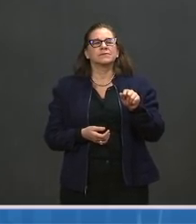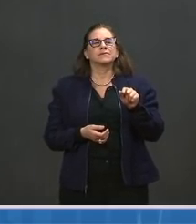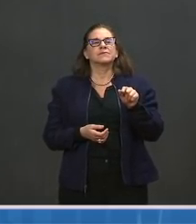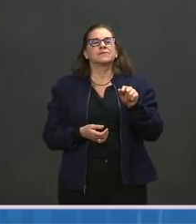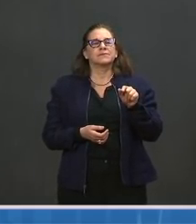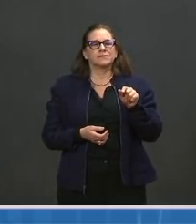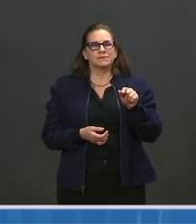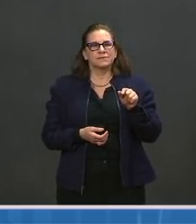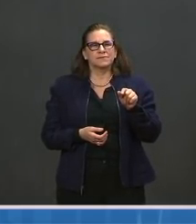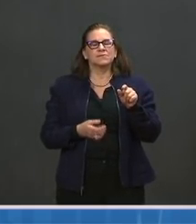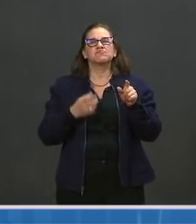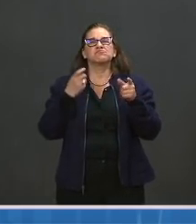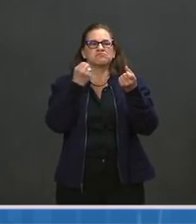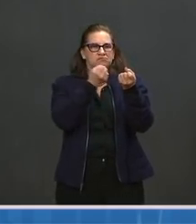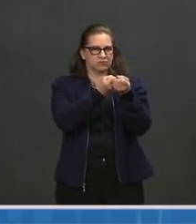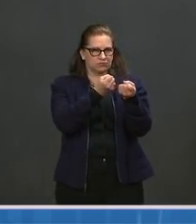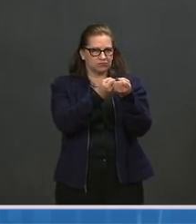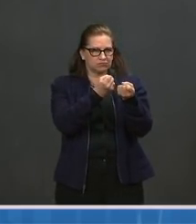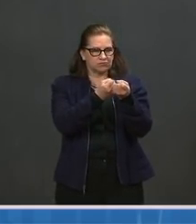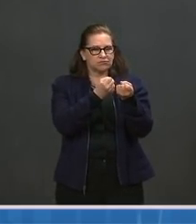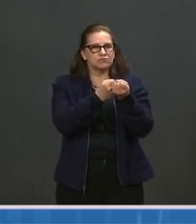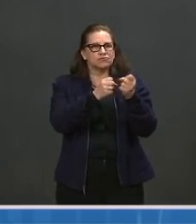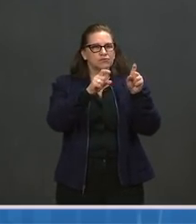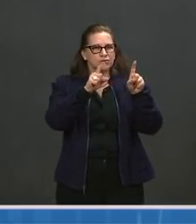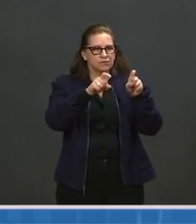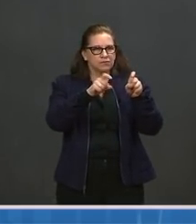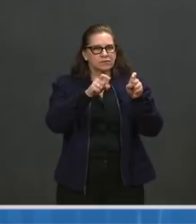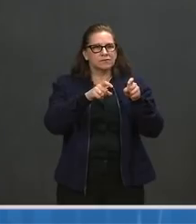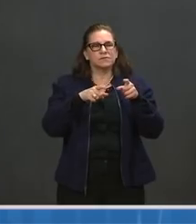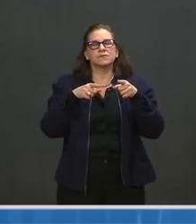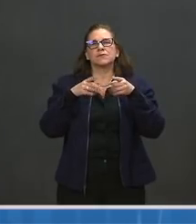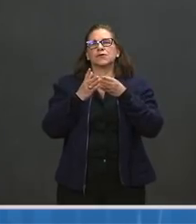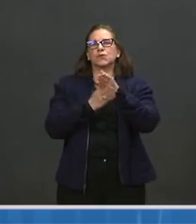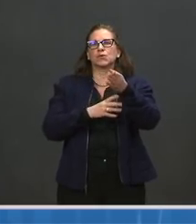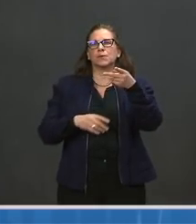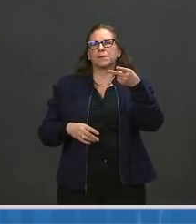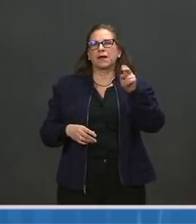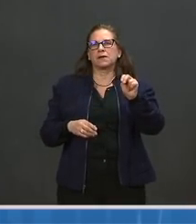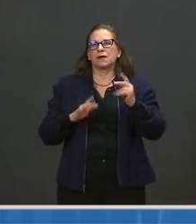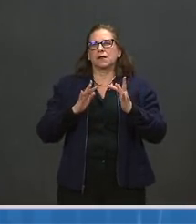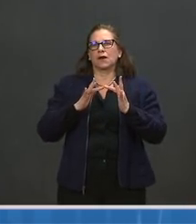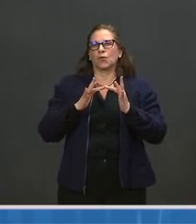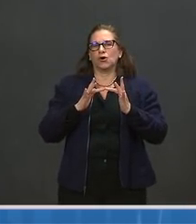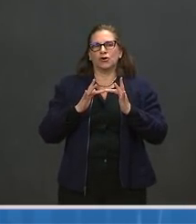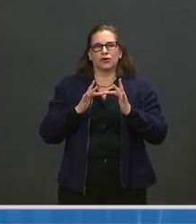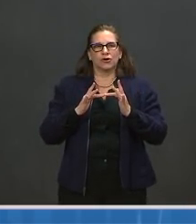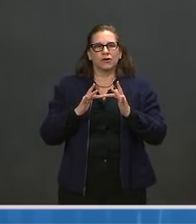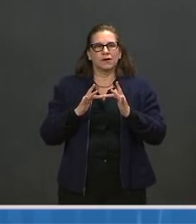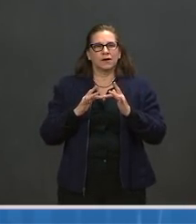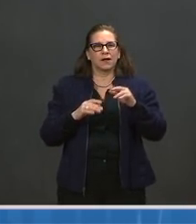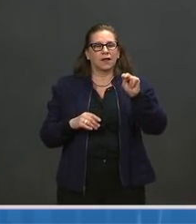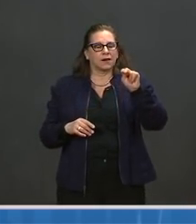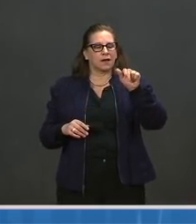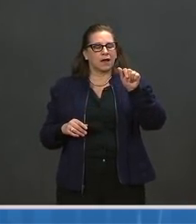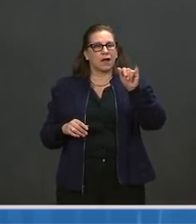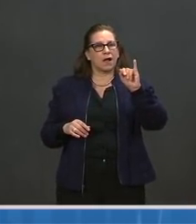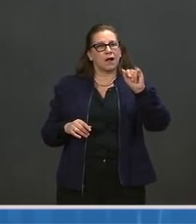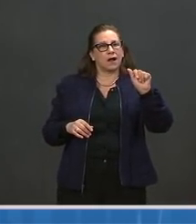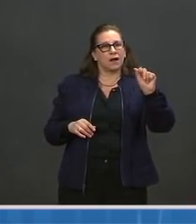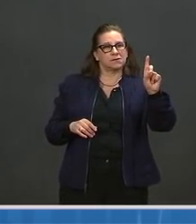The Data and Safety Monitoring Board was formed by NIAID, which monitored the trial to ensure safety and validity of the data.